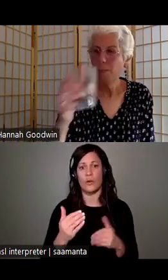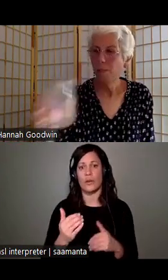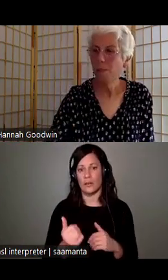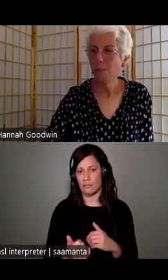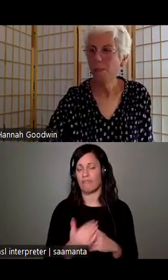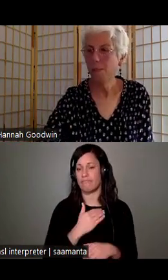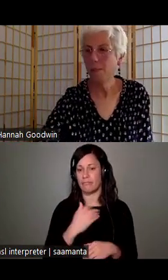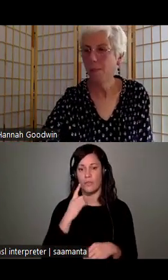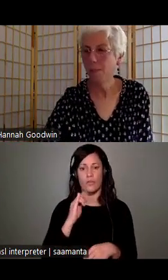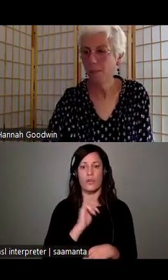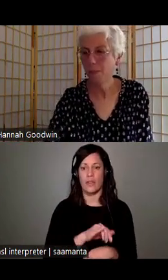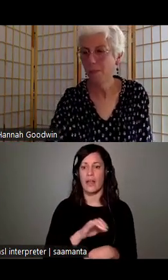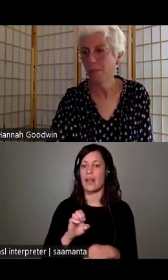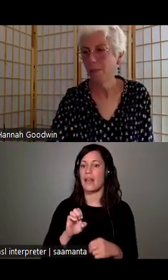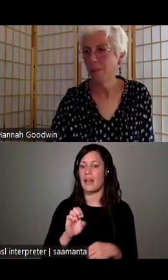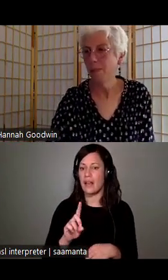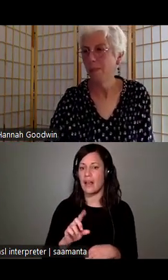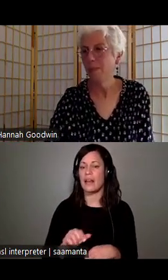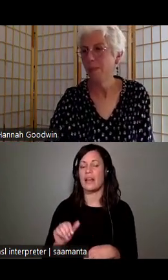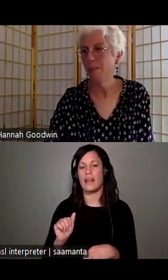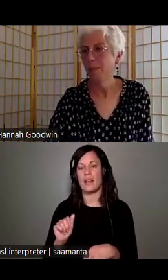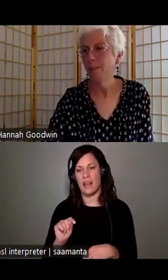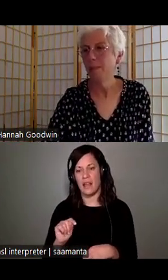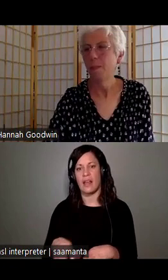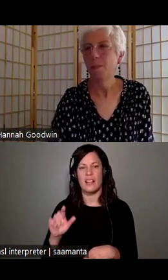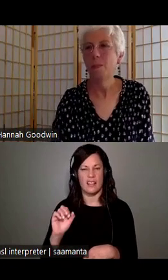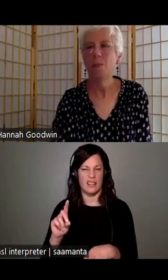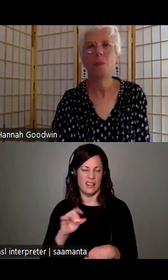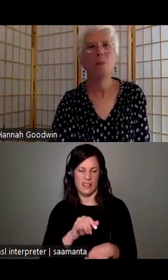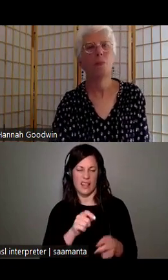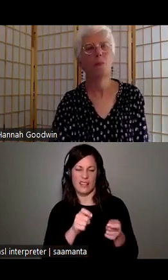for ED at LEAD and that again deals more with the education